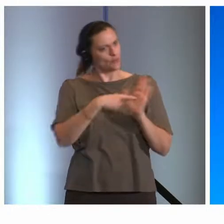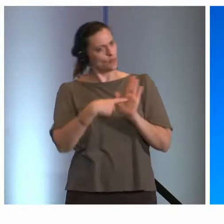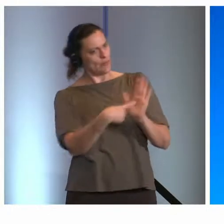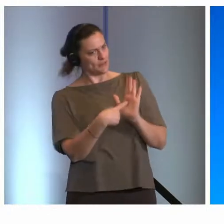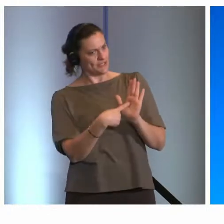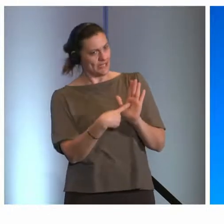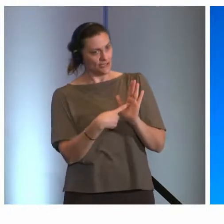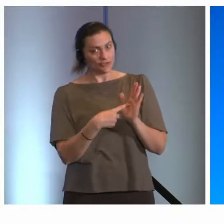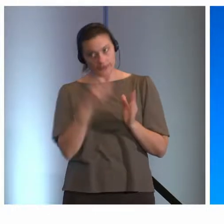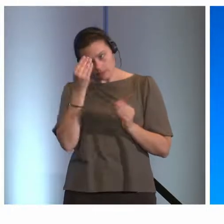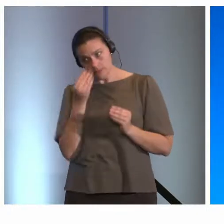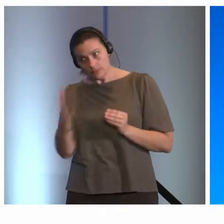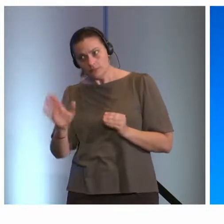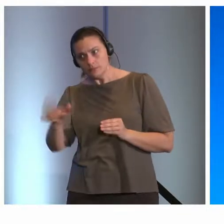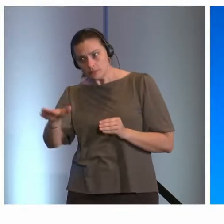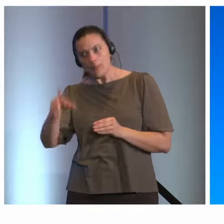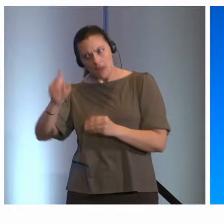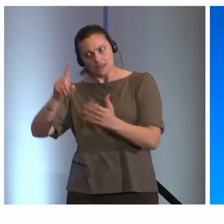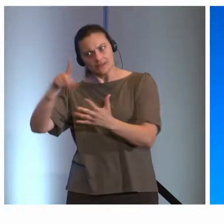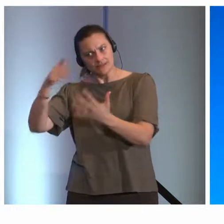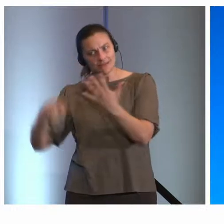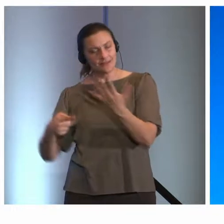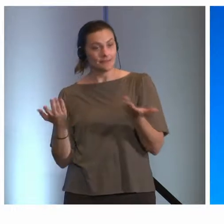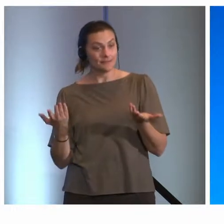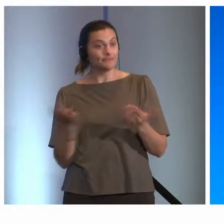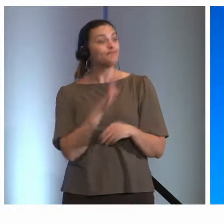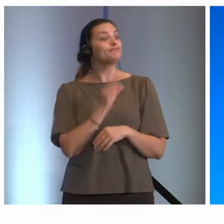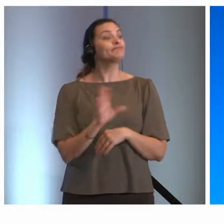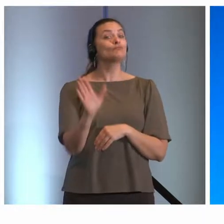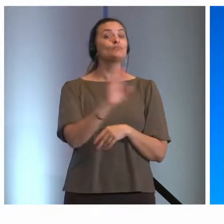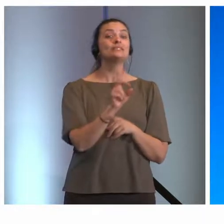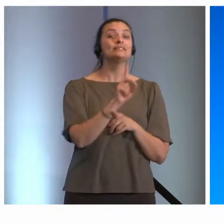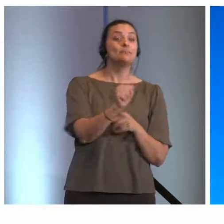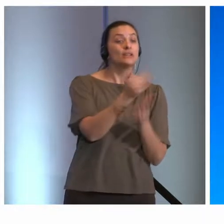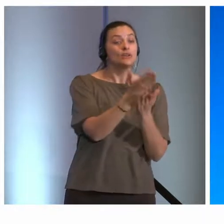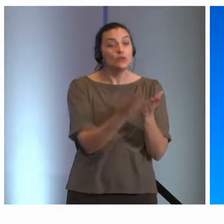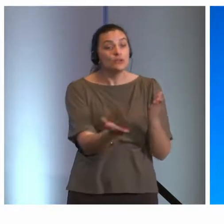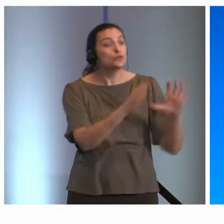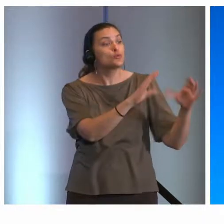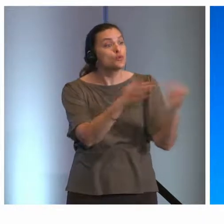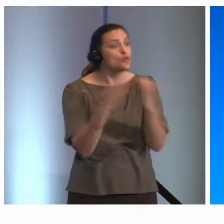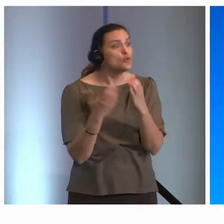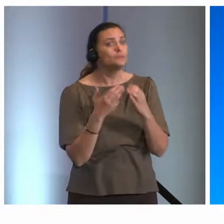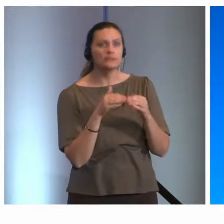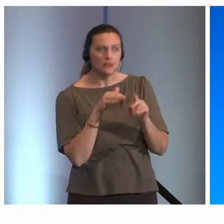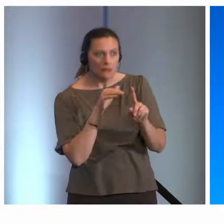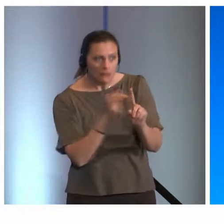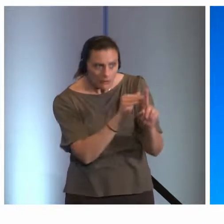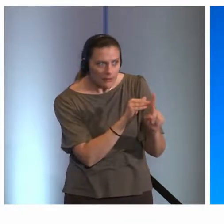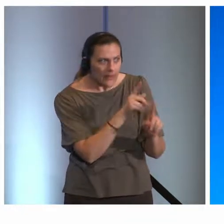you really are the experts on disability and authenticity.